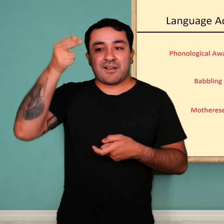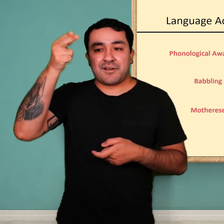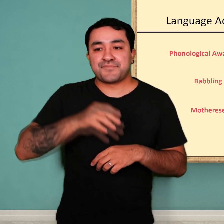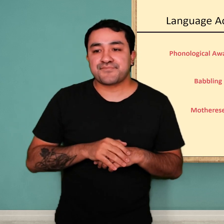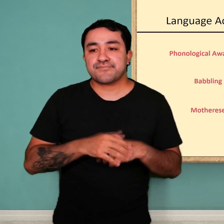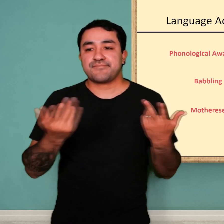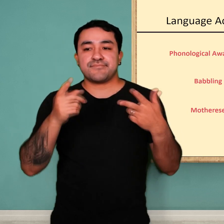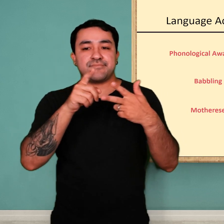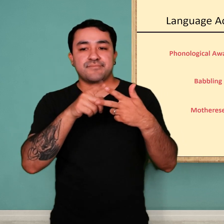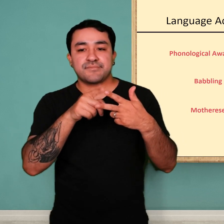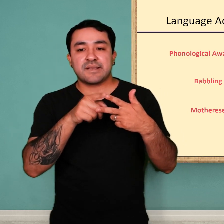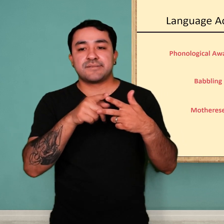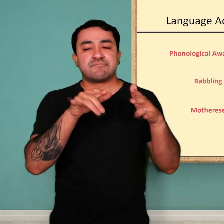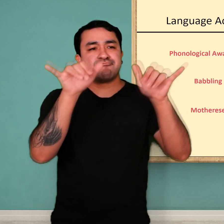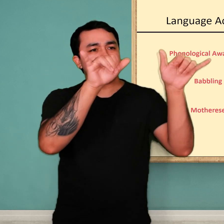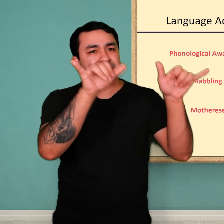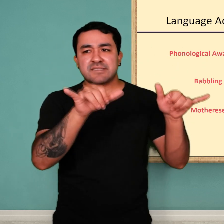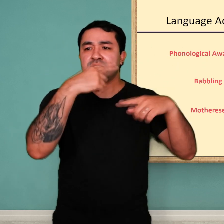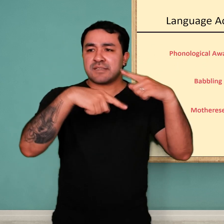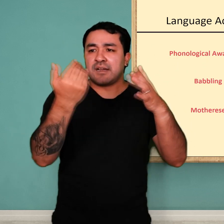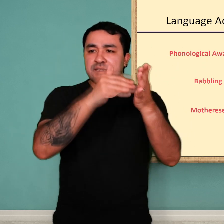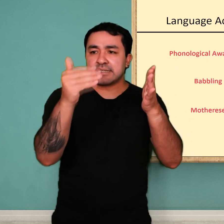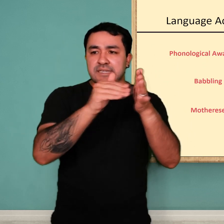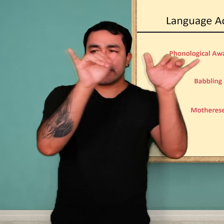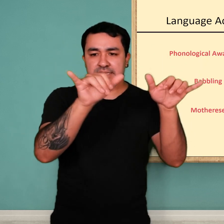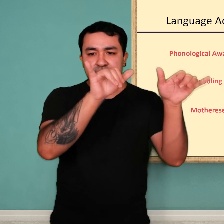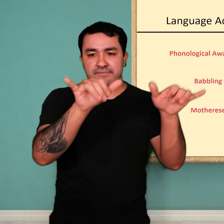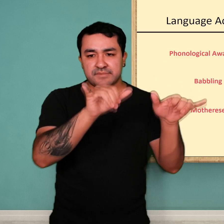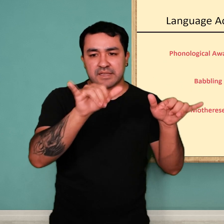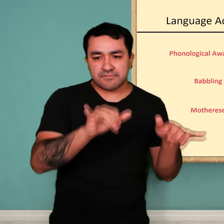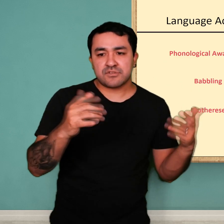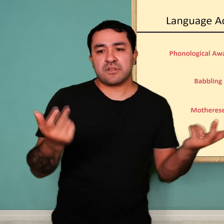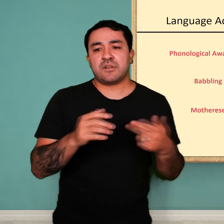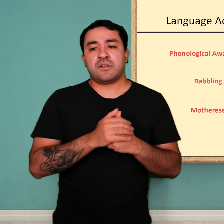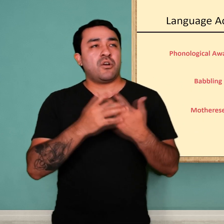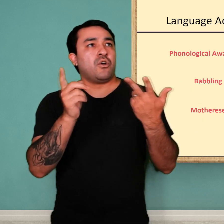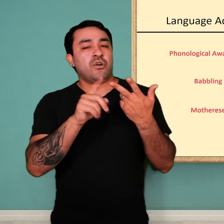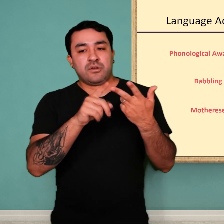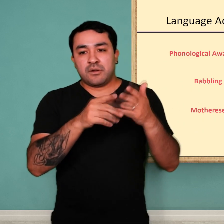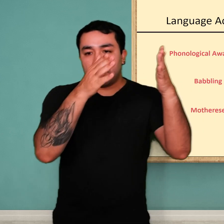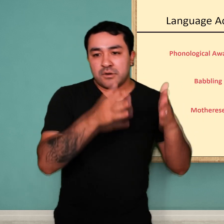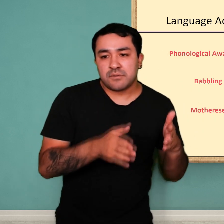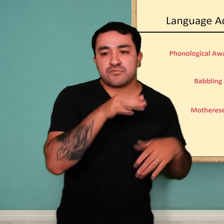when interacting with infants, people will modify their language production. This process is called